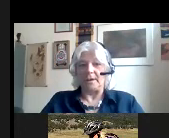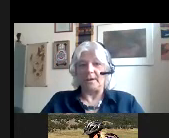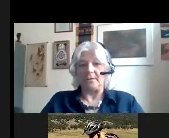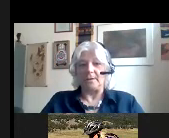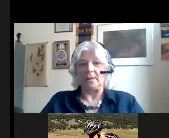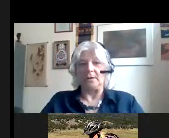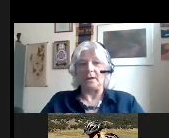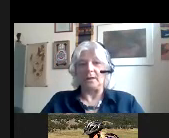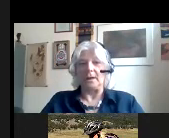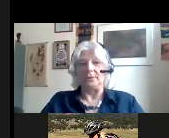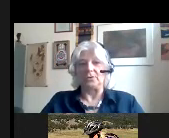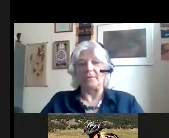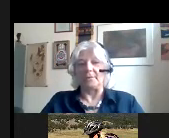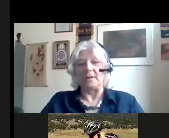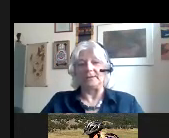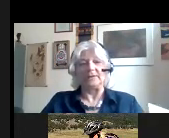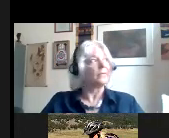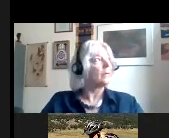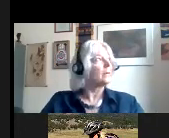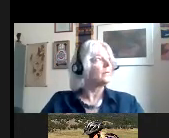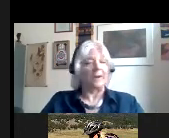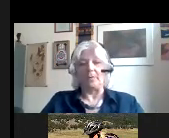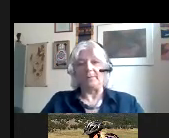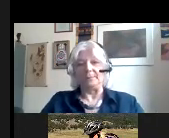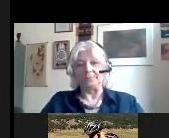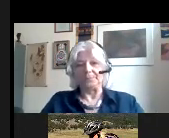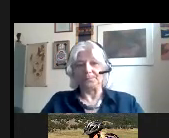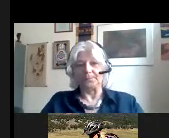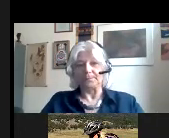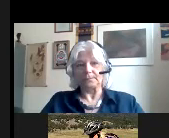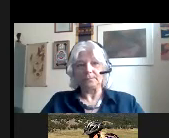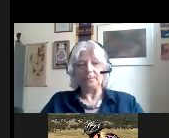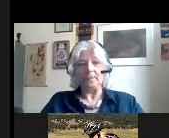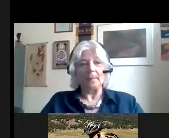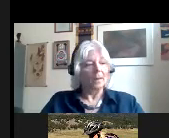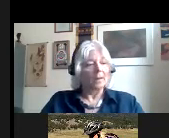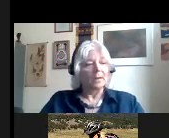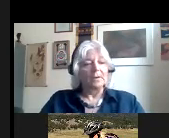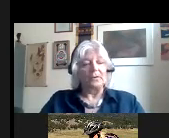right now, trauma from a collective standpoint.